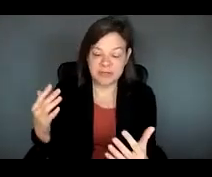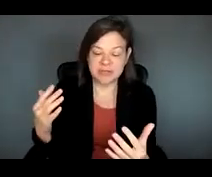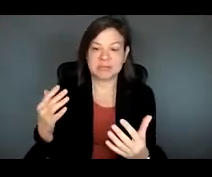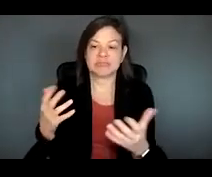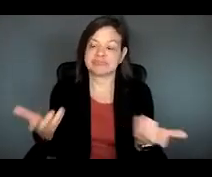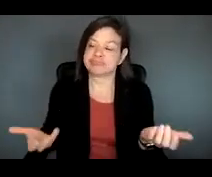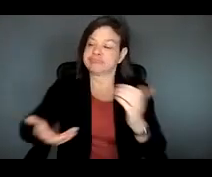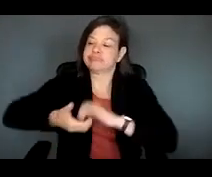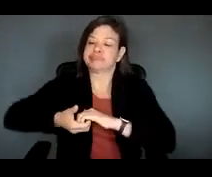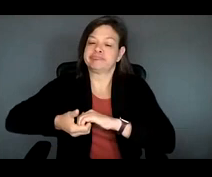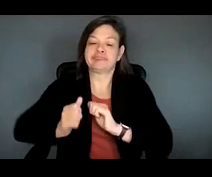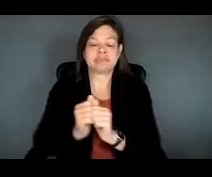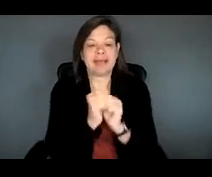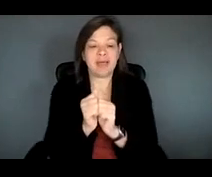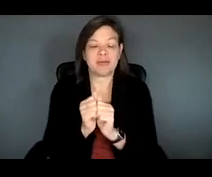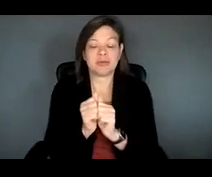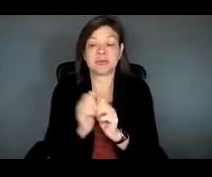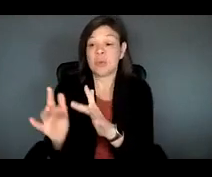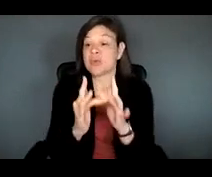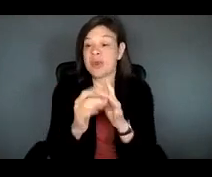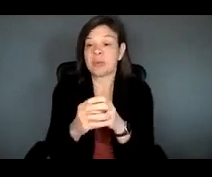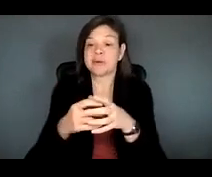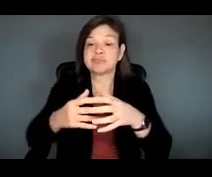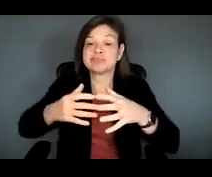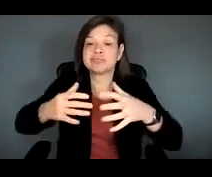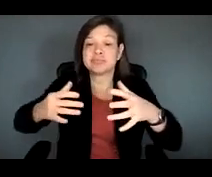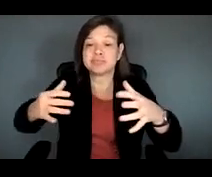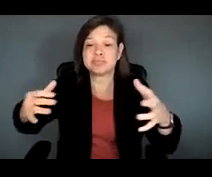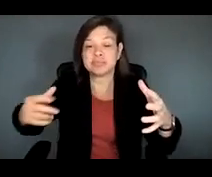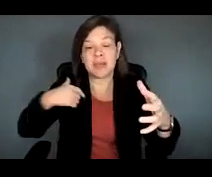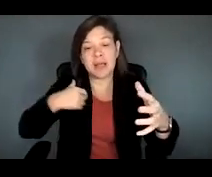so the network continues to grow and we all continue to progress.